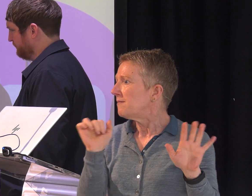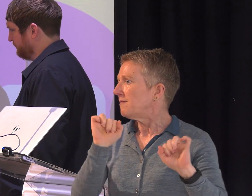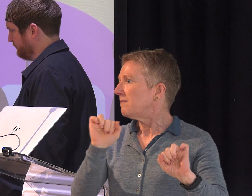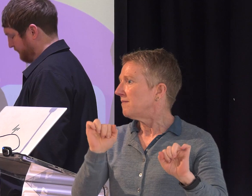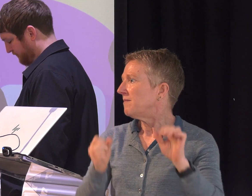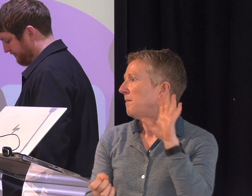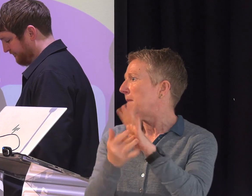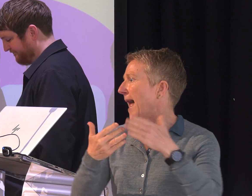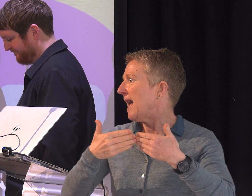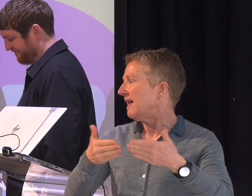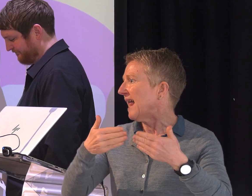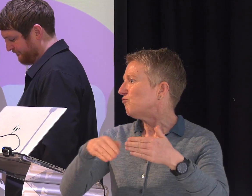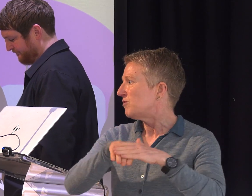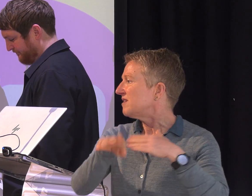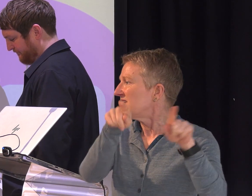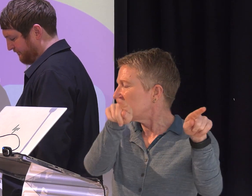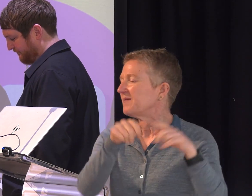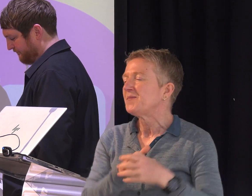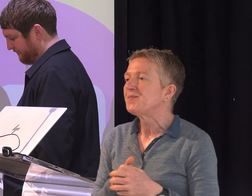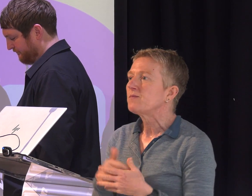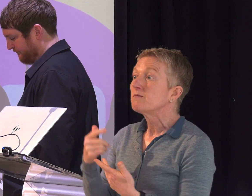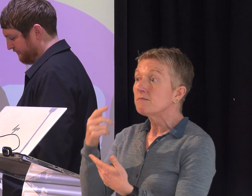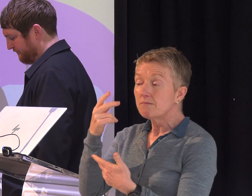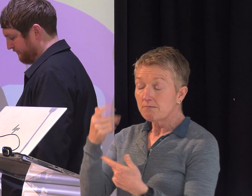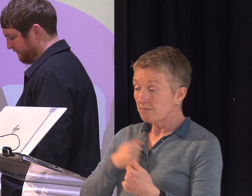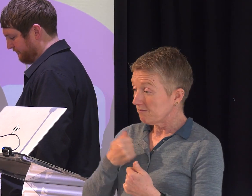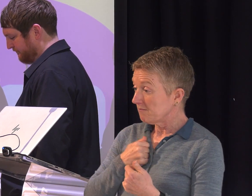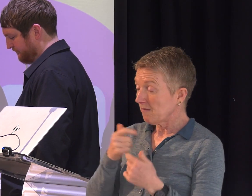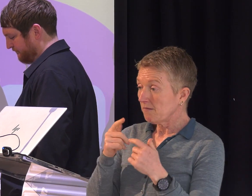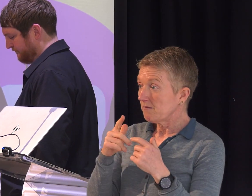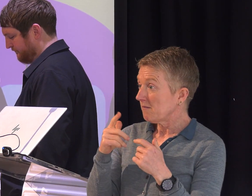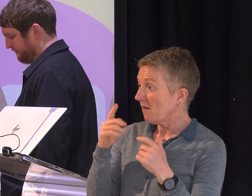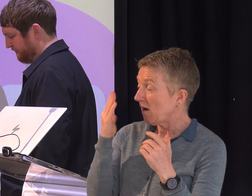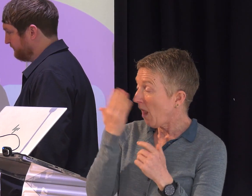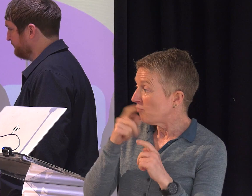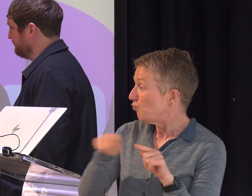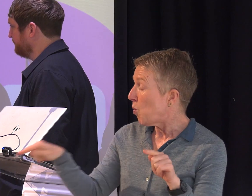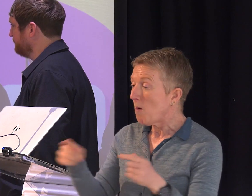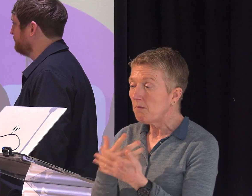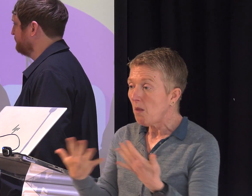main entrance of West Gate. Art is used in many lessons and pupils artwork is displayed around the school,